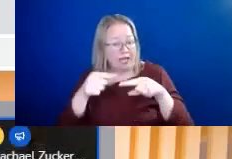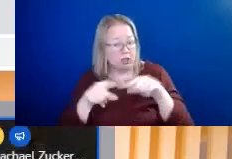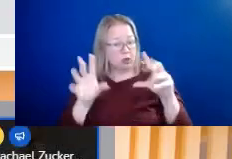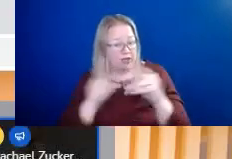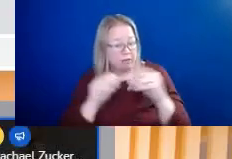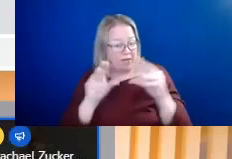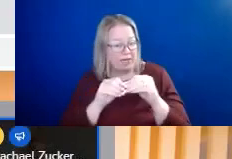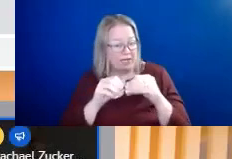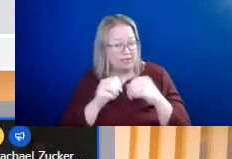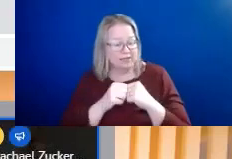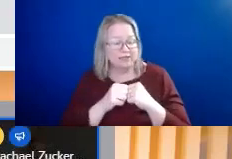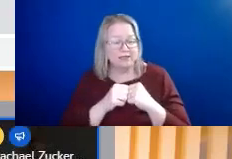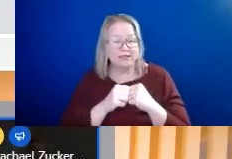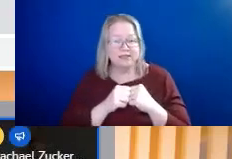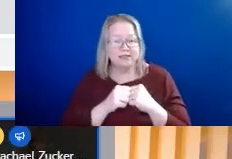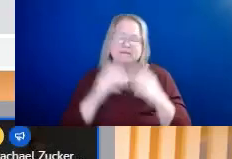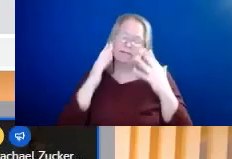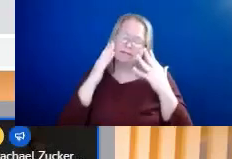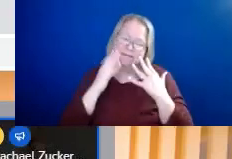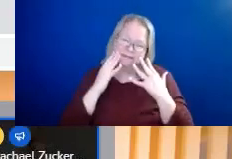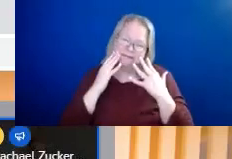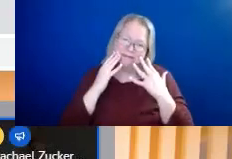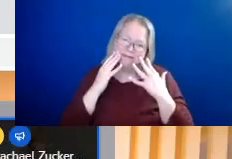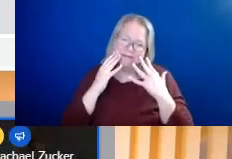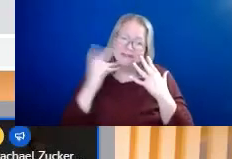Unfortunately, as you can see, my